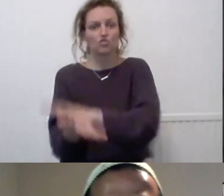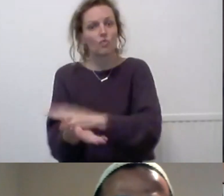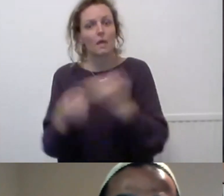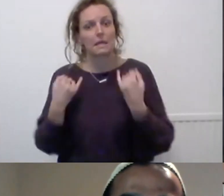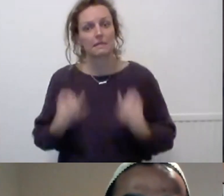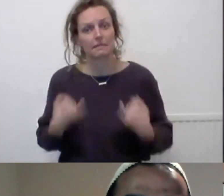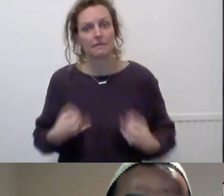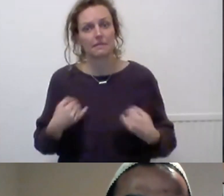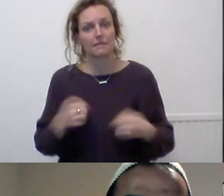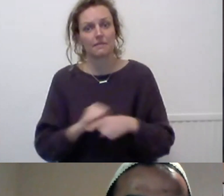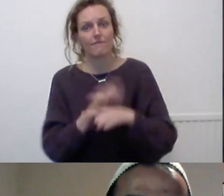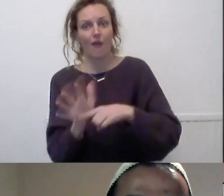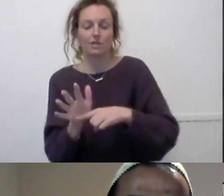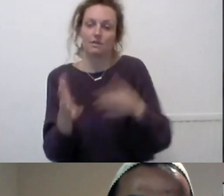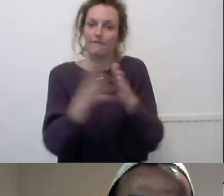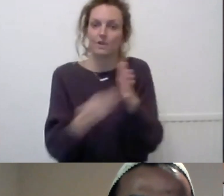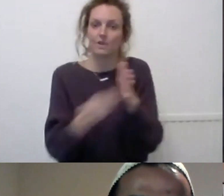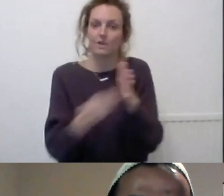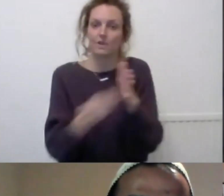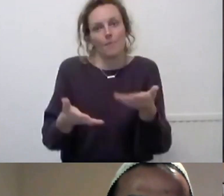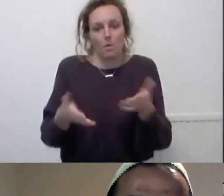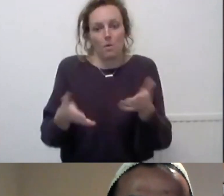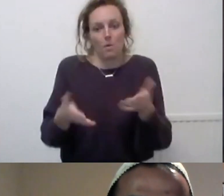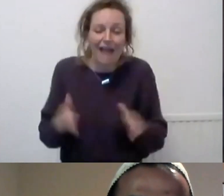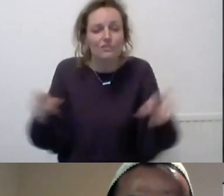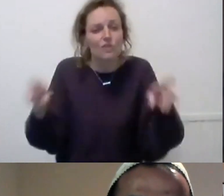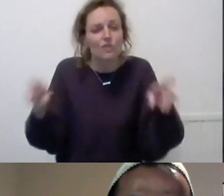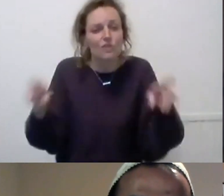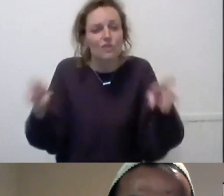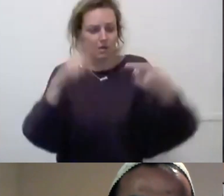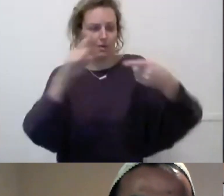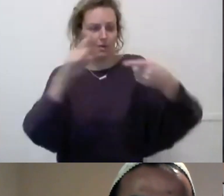socially distance ourselves, we don't wash our hands. And actually, we don't adhere to those